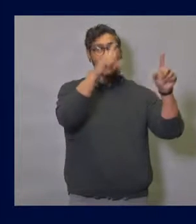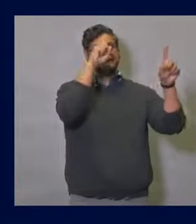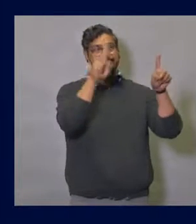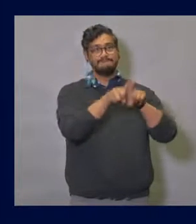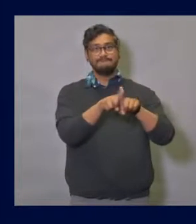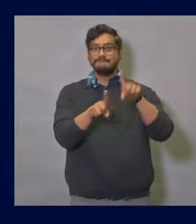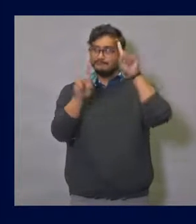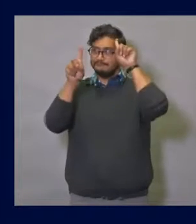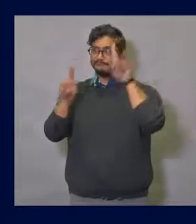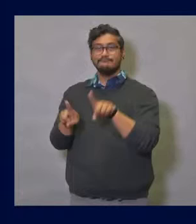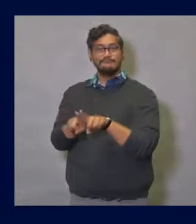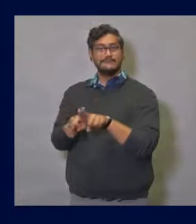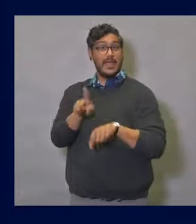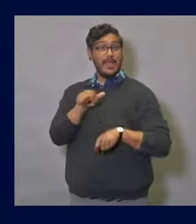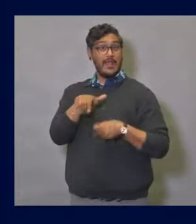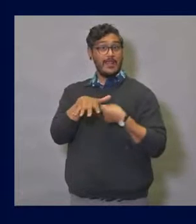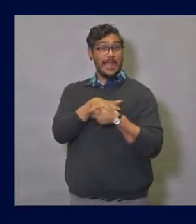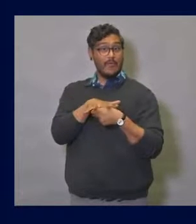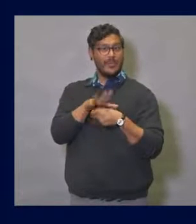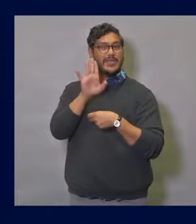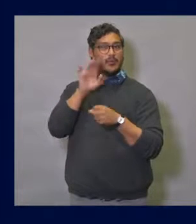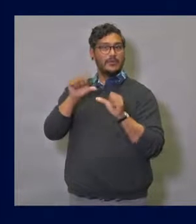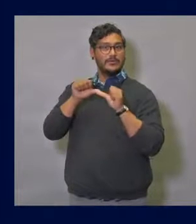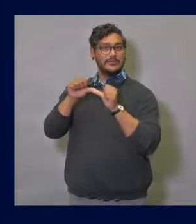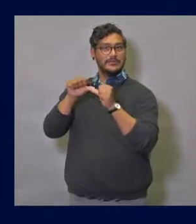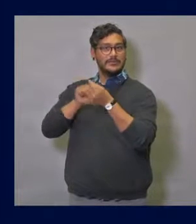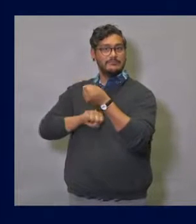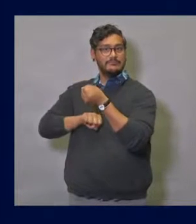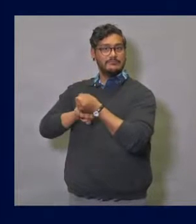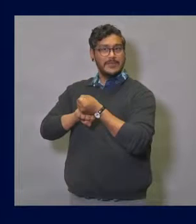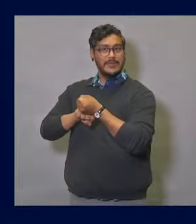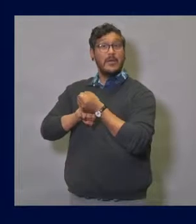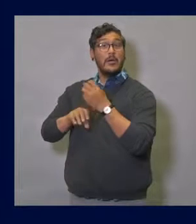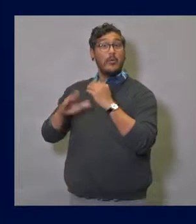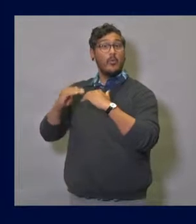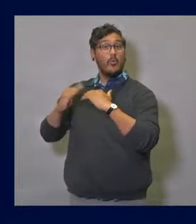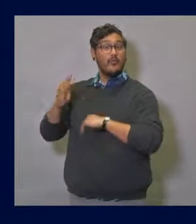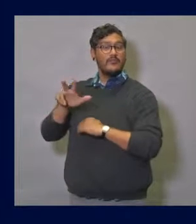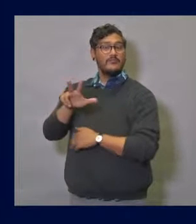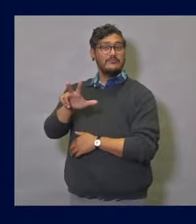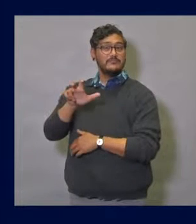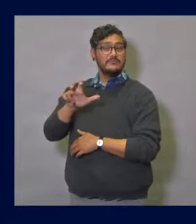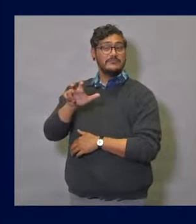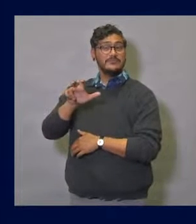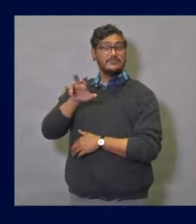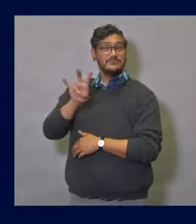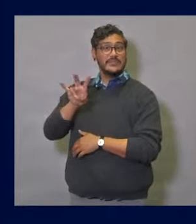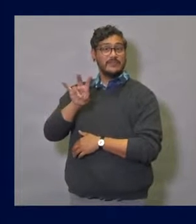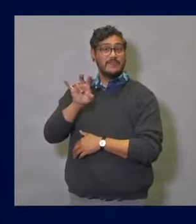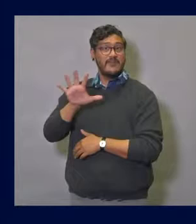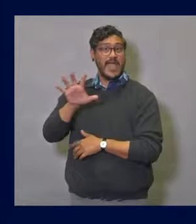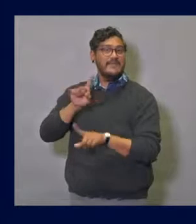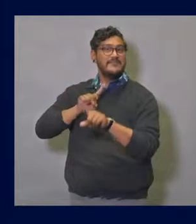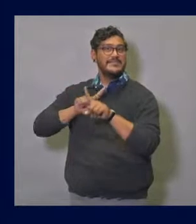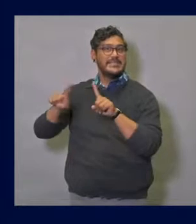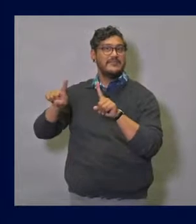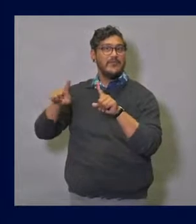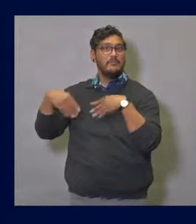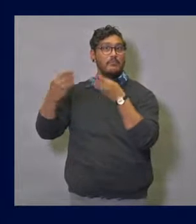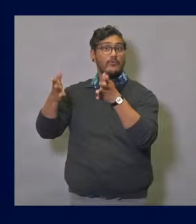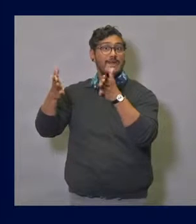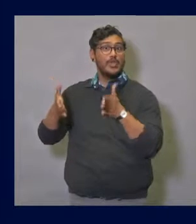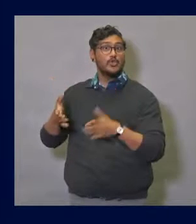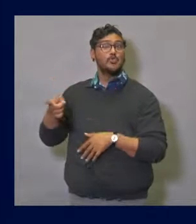QUE HAYAMOS FINALIZADO NUESTRO